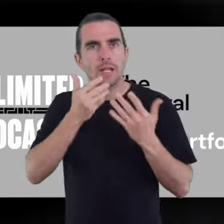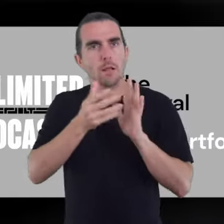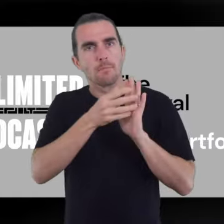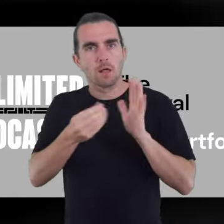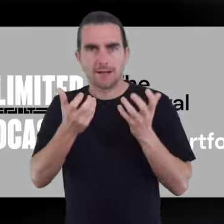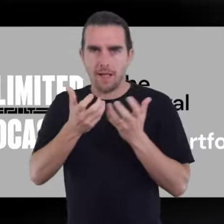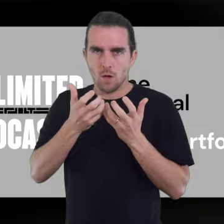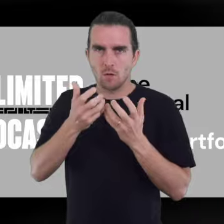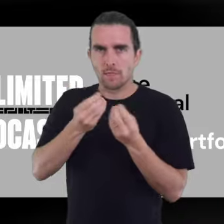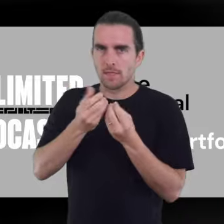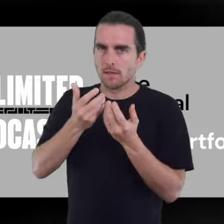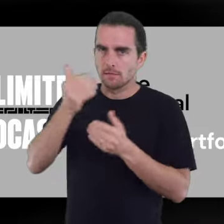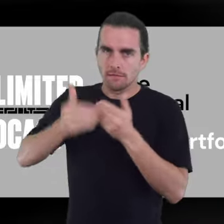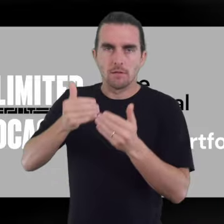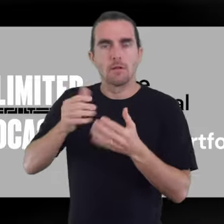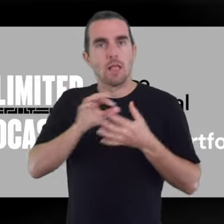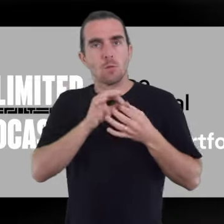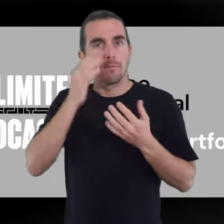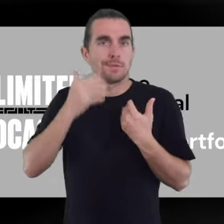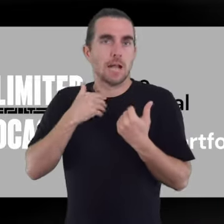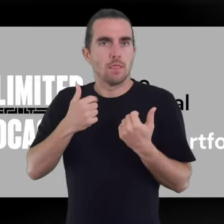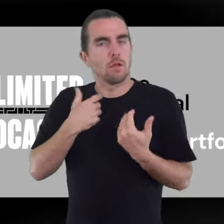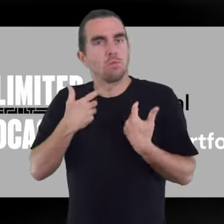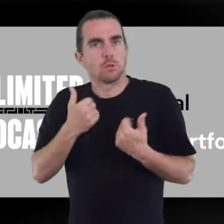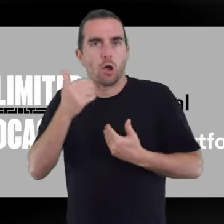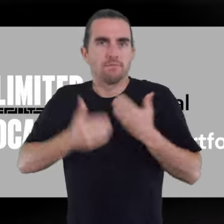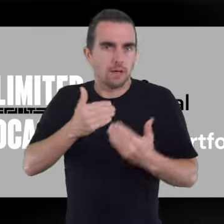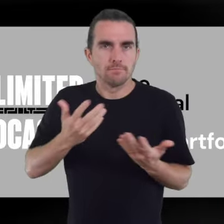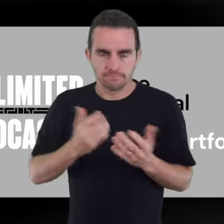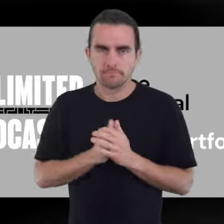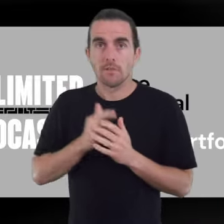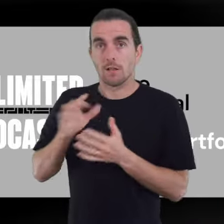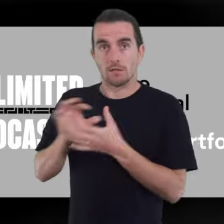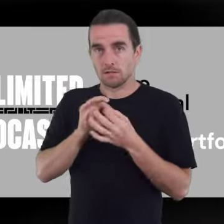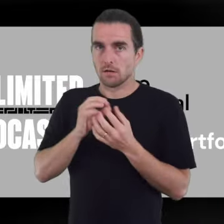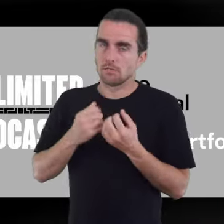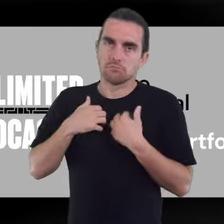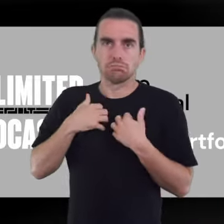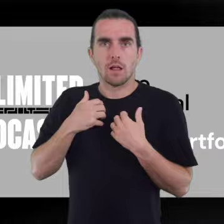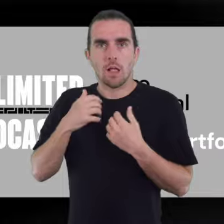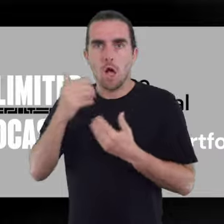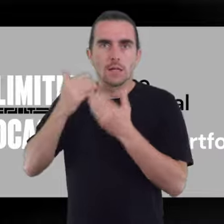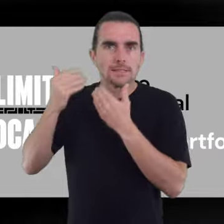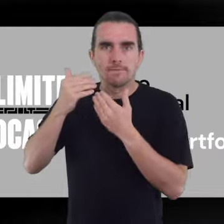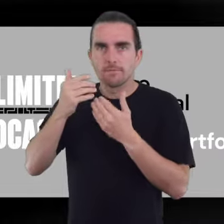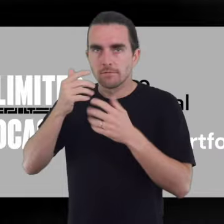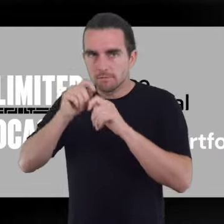within recovery services within mental health. That kind of developed my interest in archiving zines or libraries of zines,